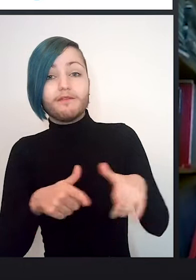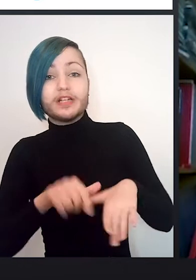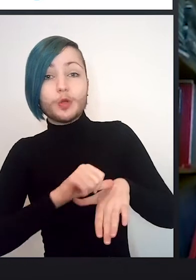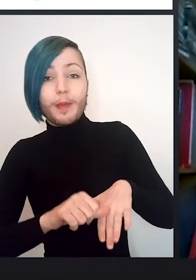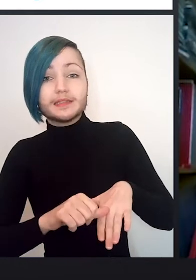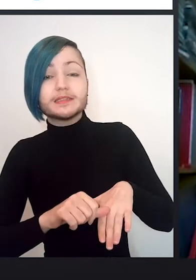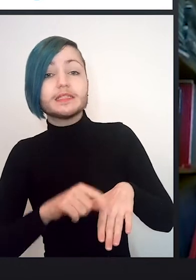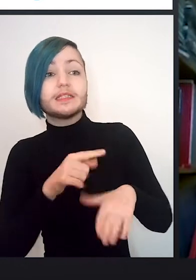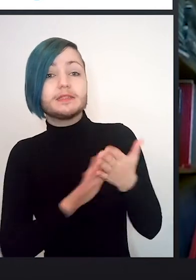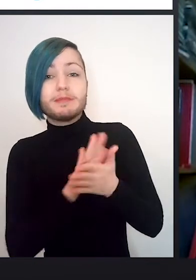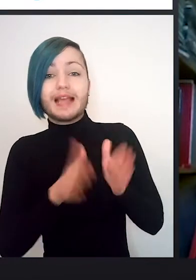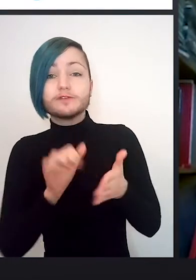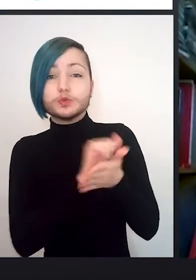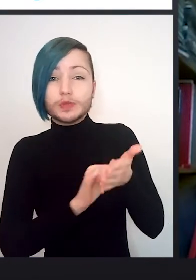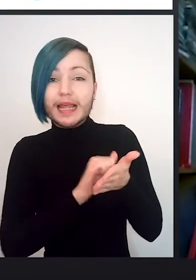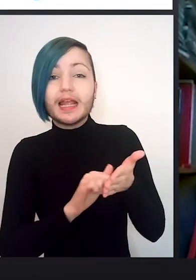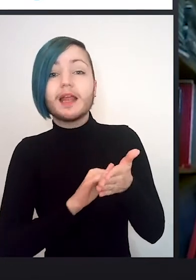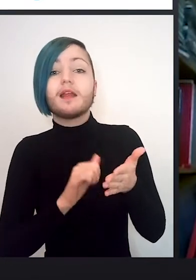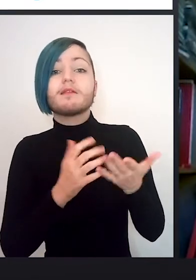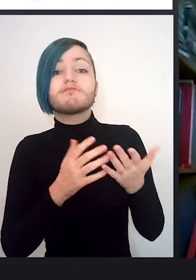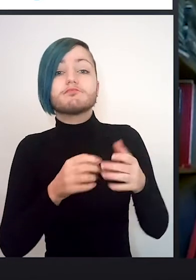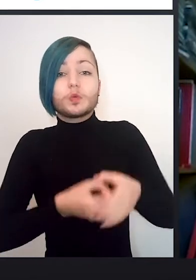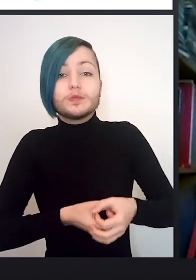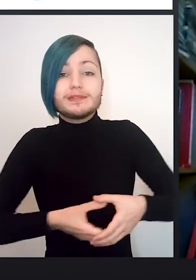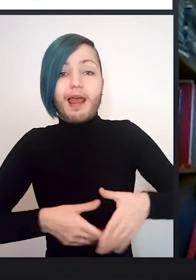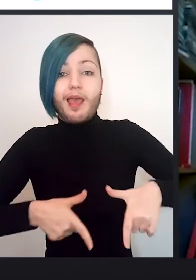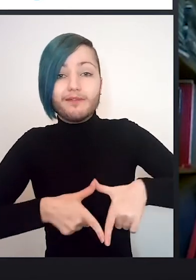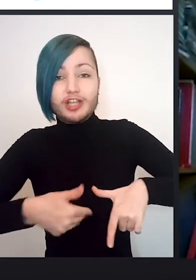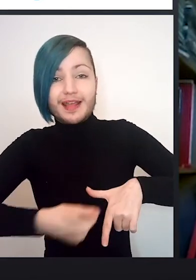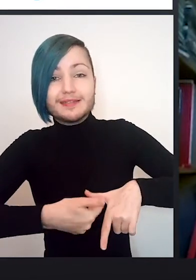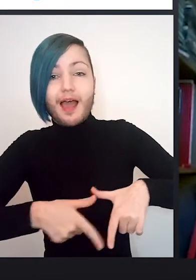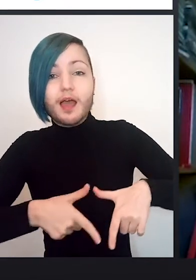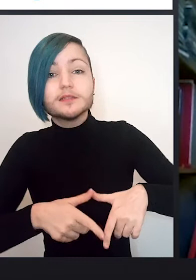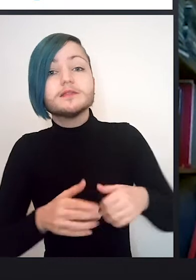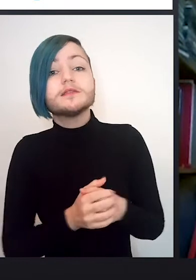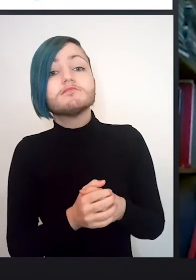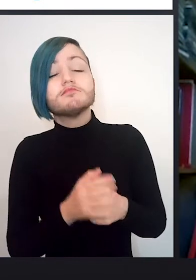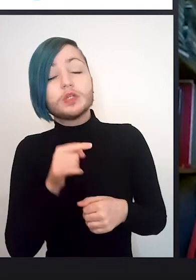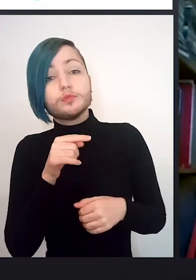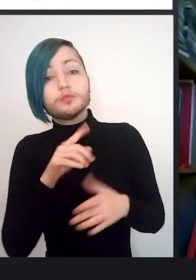you need to kind of clean and dilate the vagina itself and that was something James